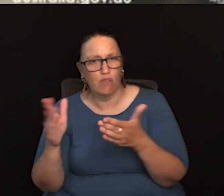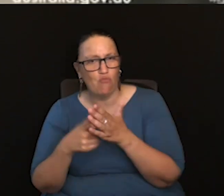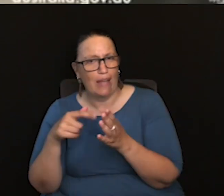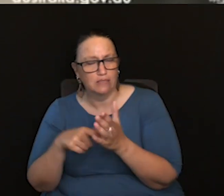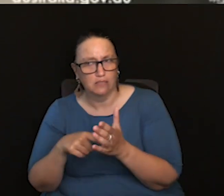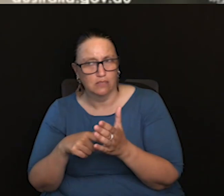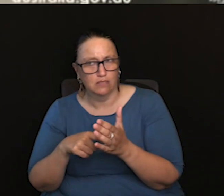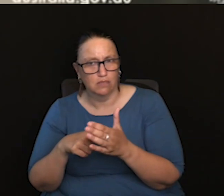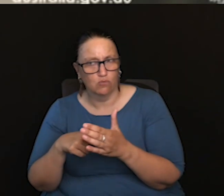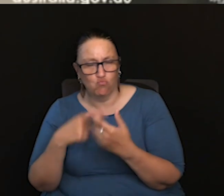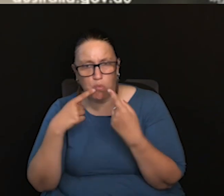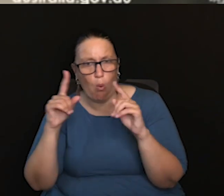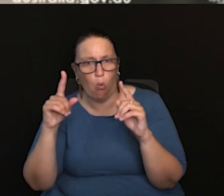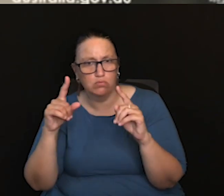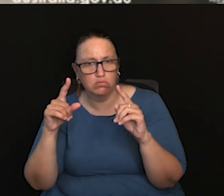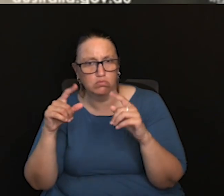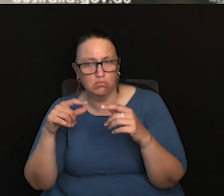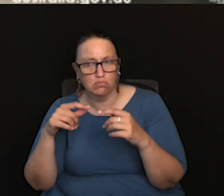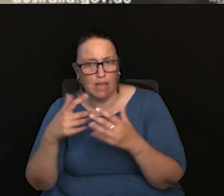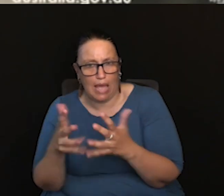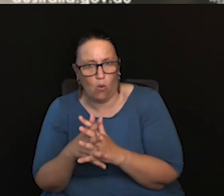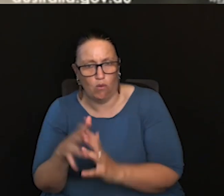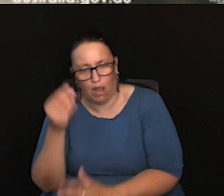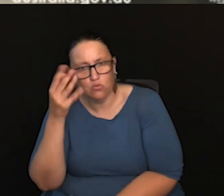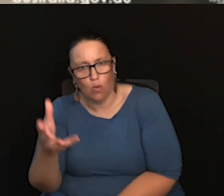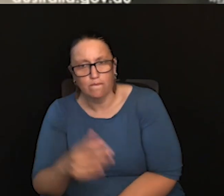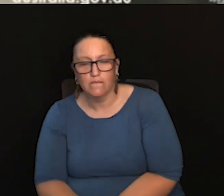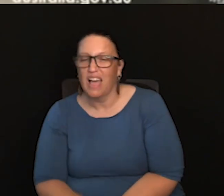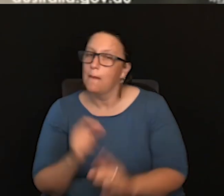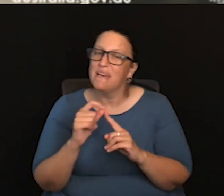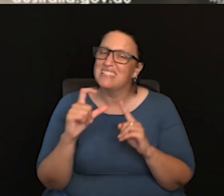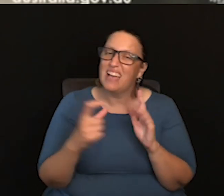And states were able to bring them on within just a matter of days.